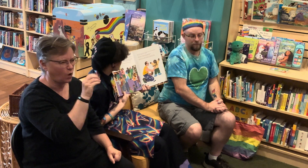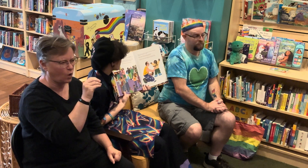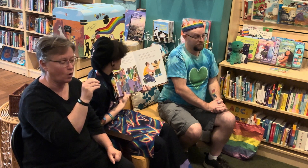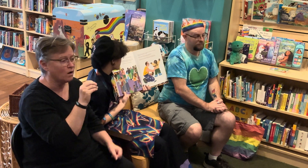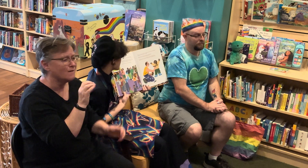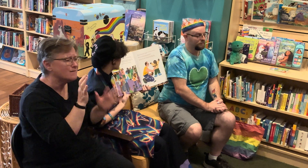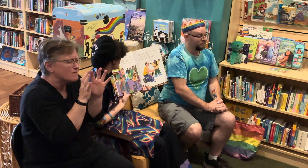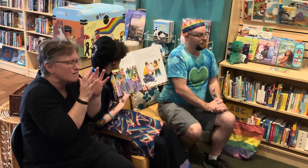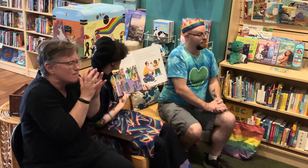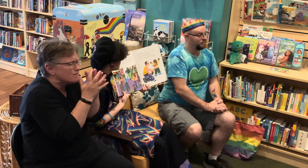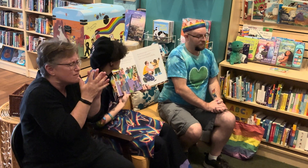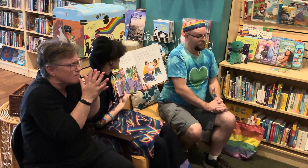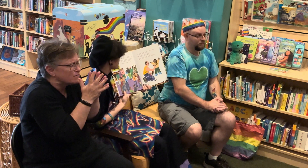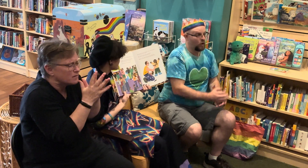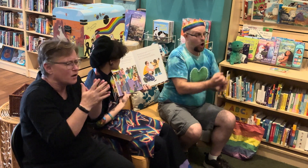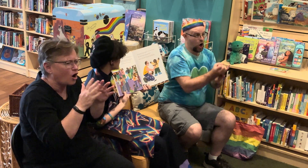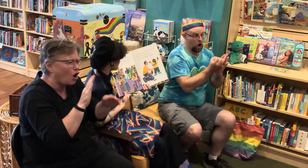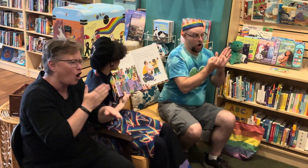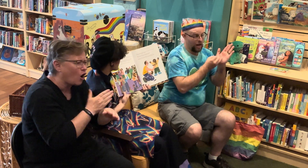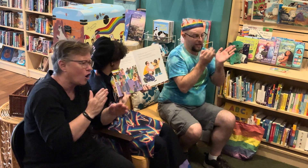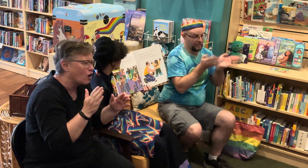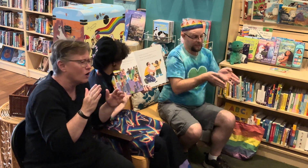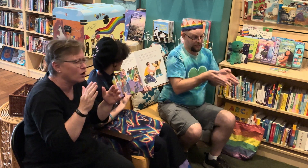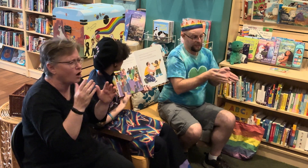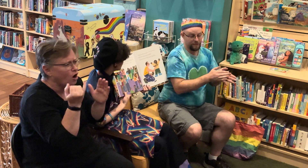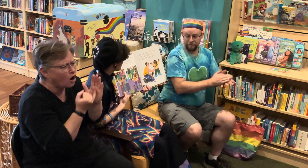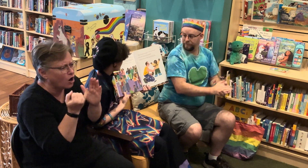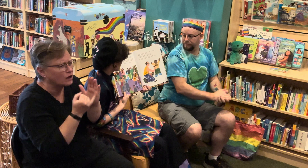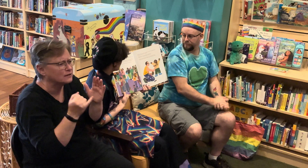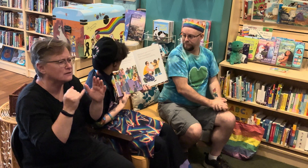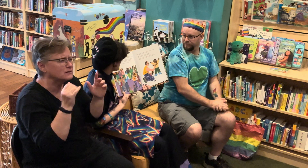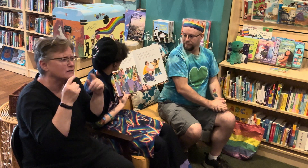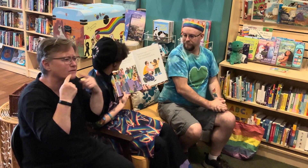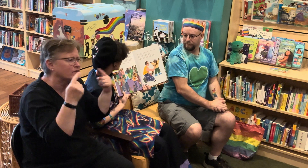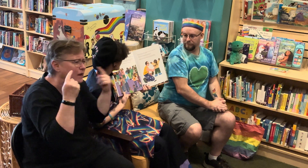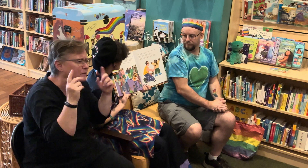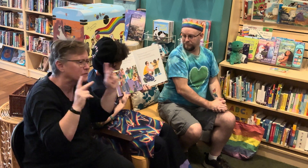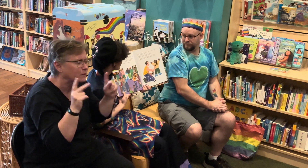with artists, musicians, celebrities ,and friends, and Keith's family came all the way from Kutztown